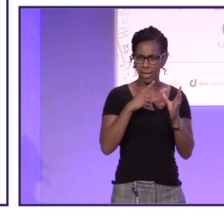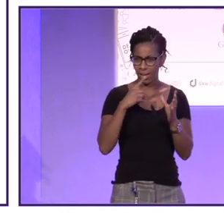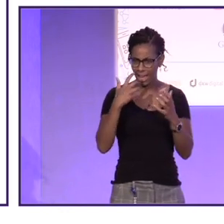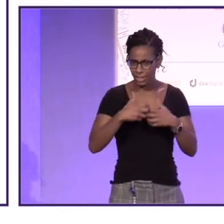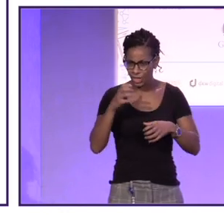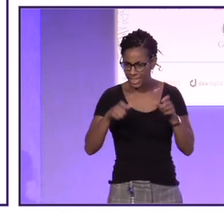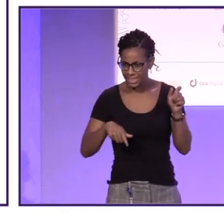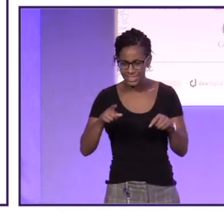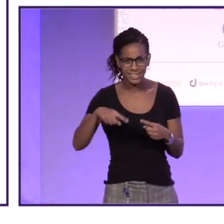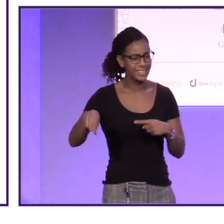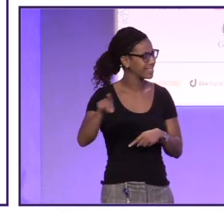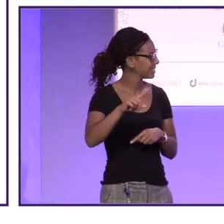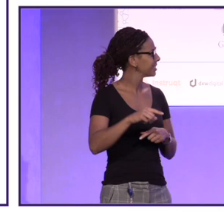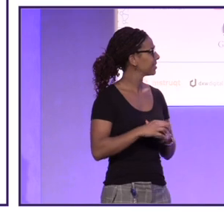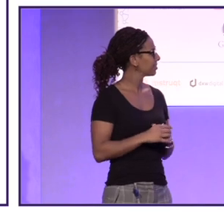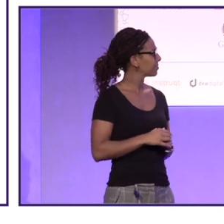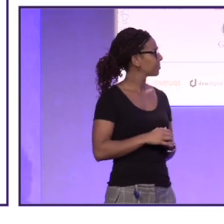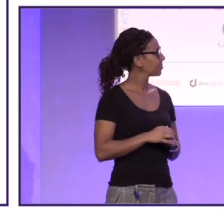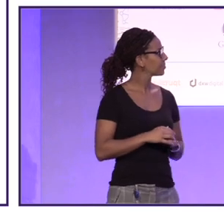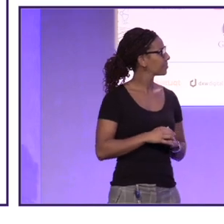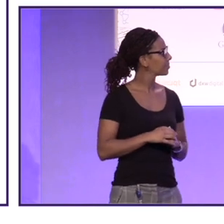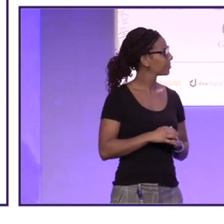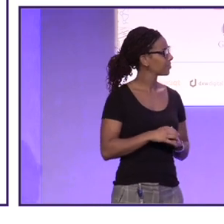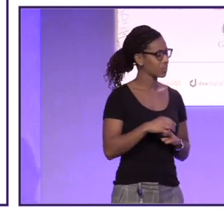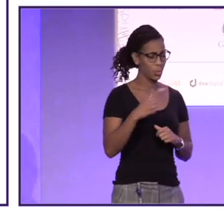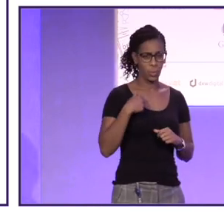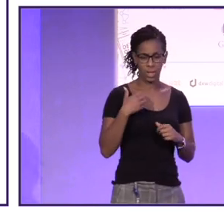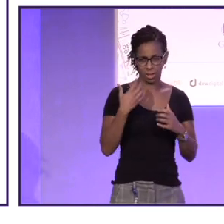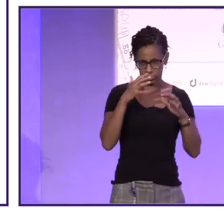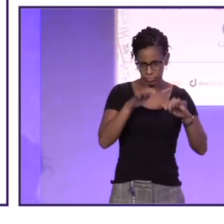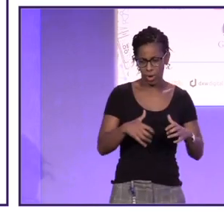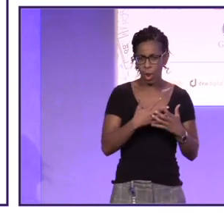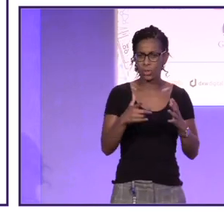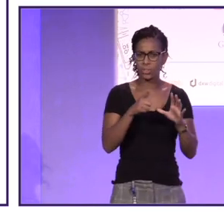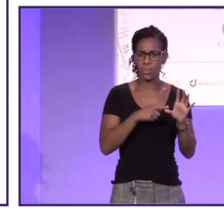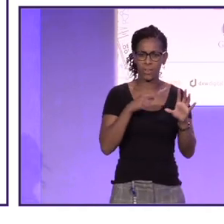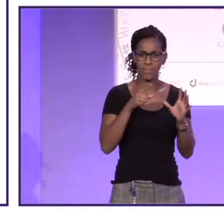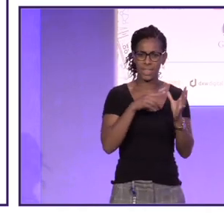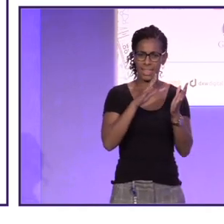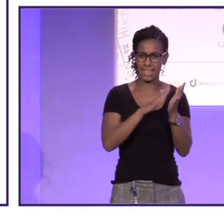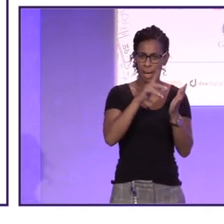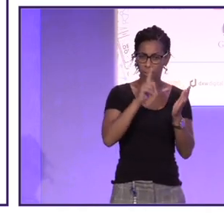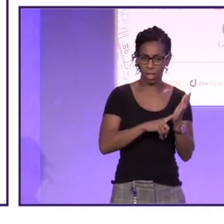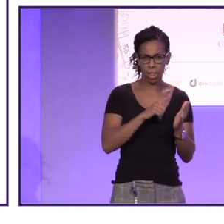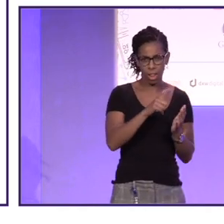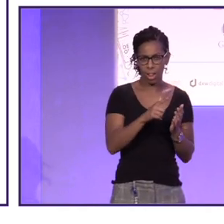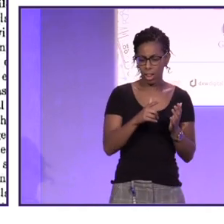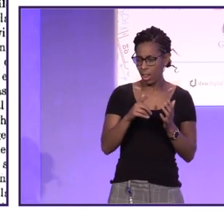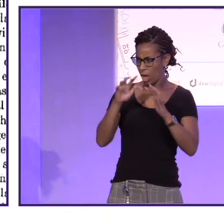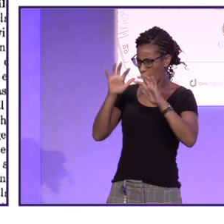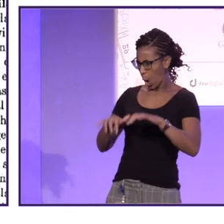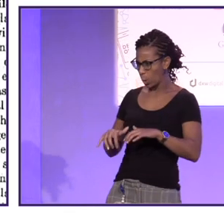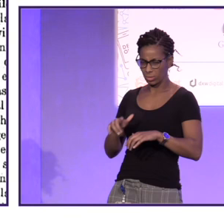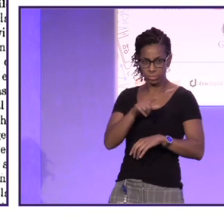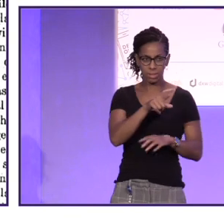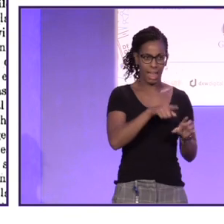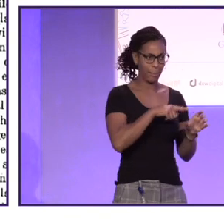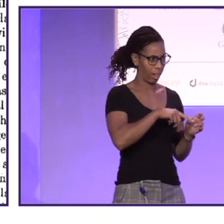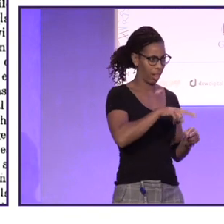We write a lot of YAML nowadays, possibly more than code sometimes. That could be considered a smell.